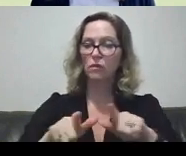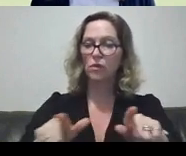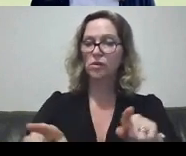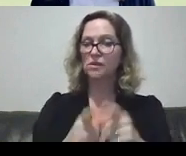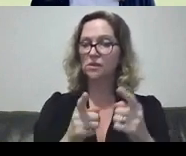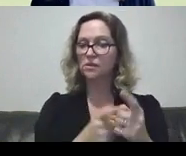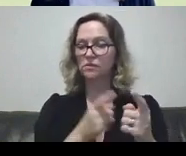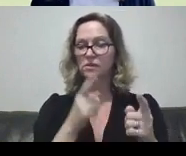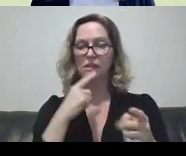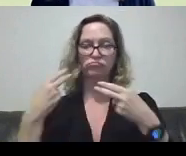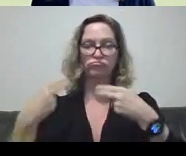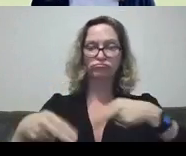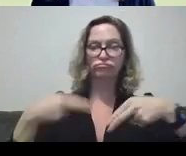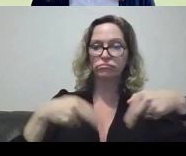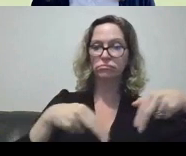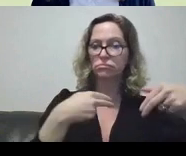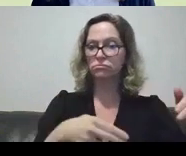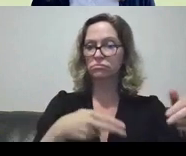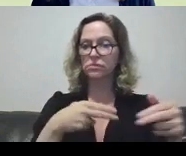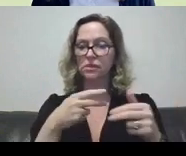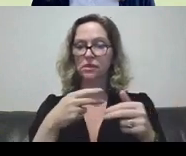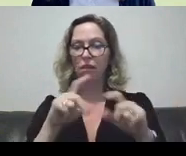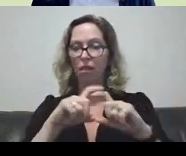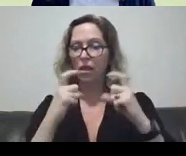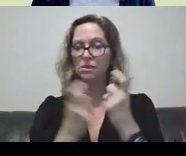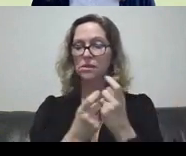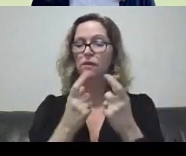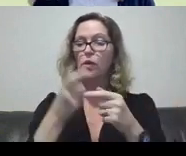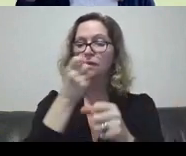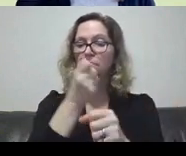dance classes and they would need to charge for travel and include this in